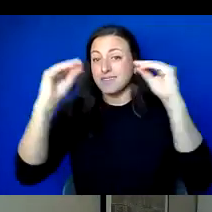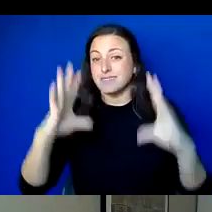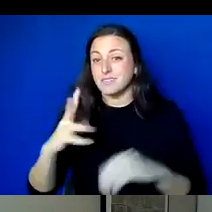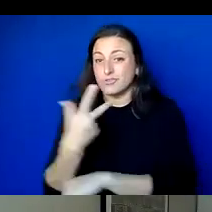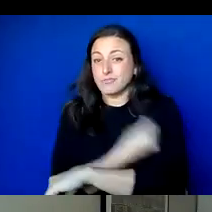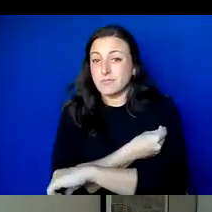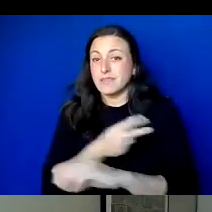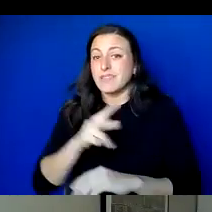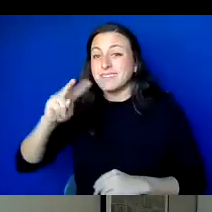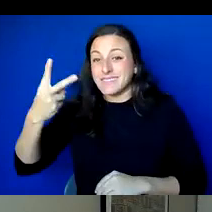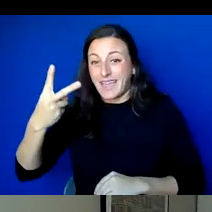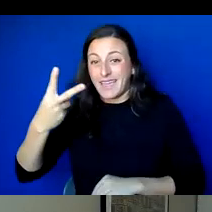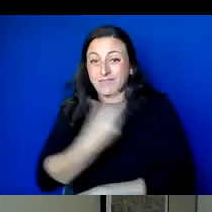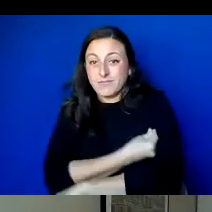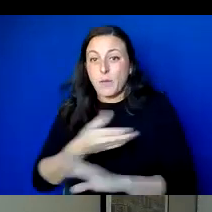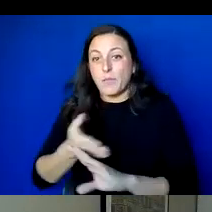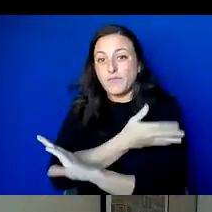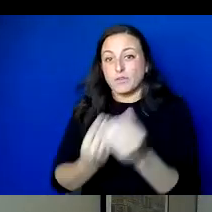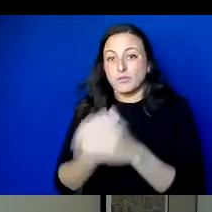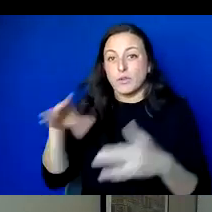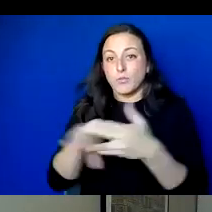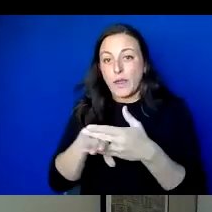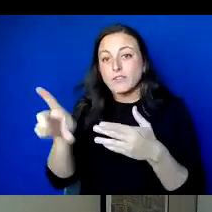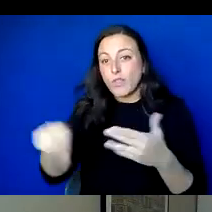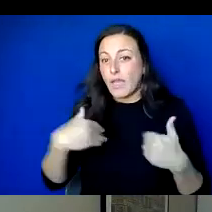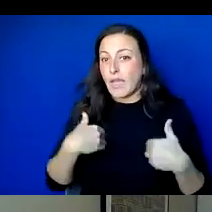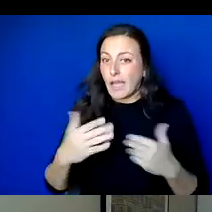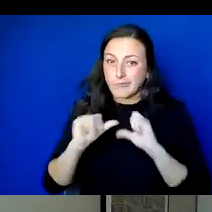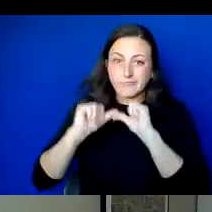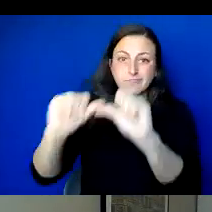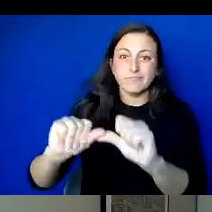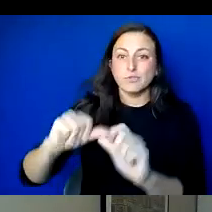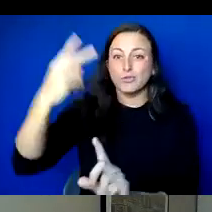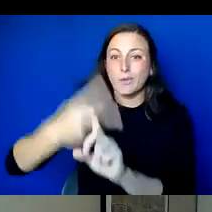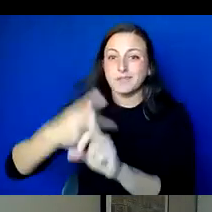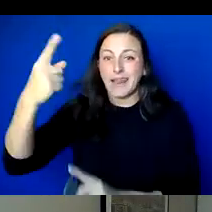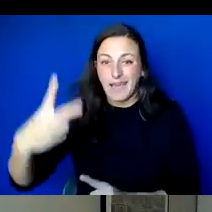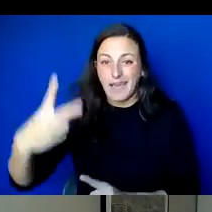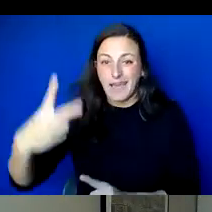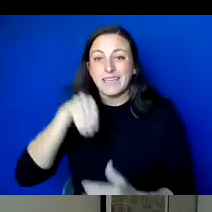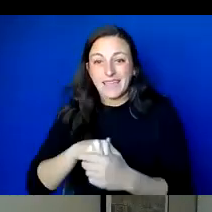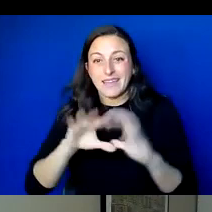so that they can go ahead and have two and a half months or so in class. In class education,